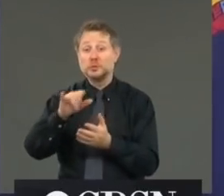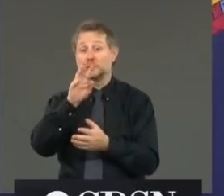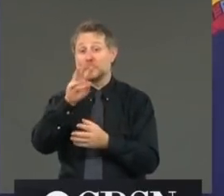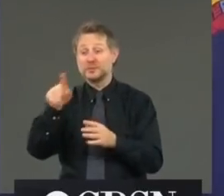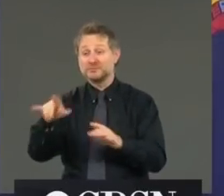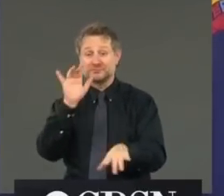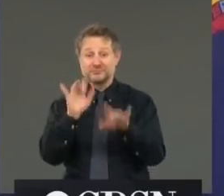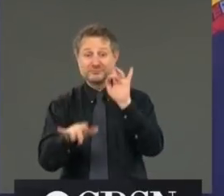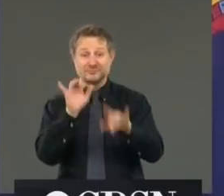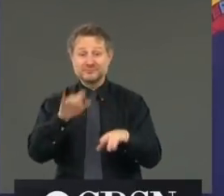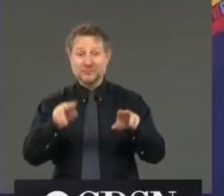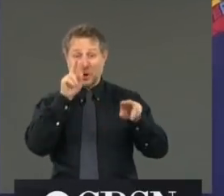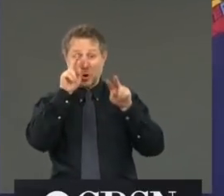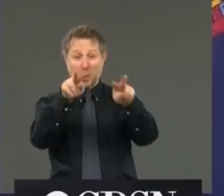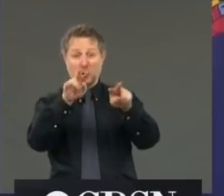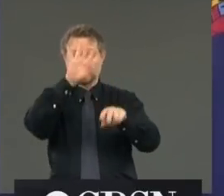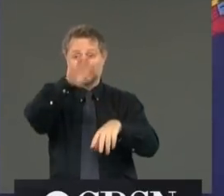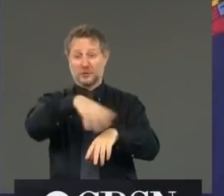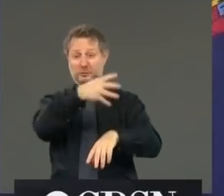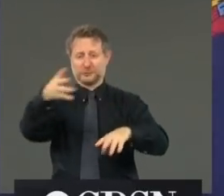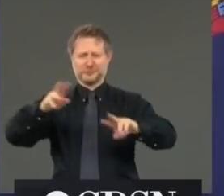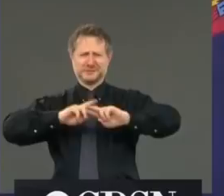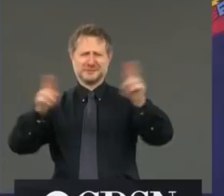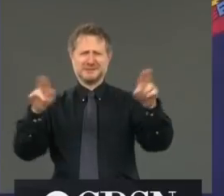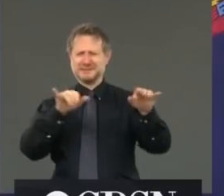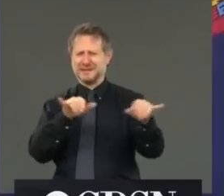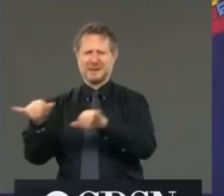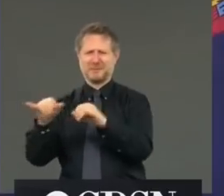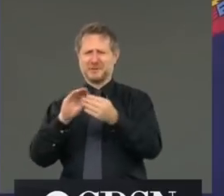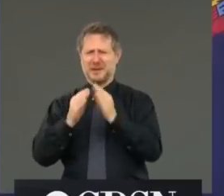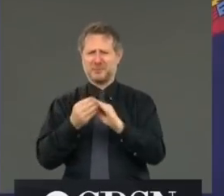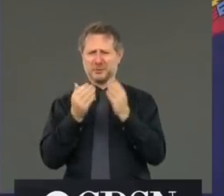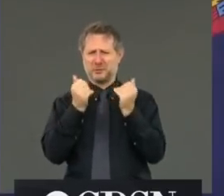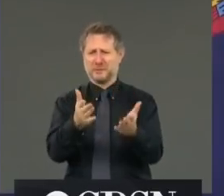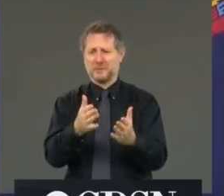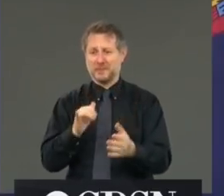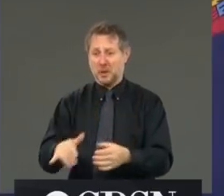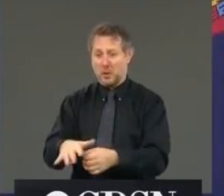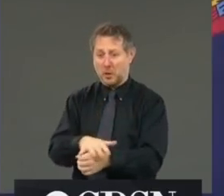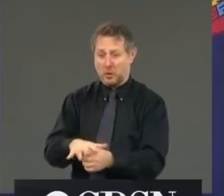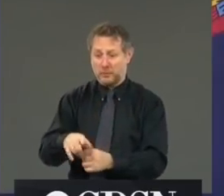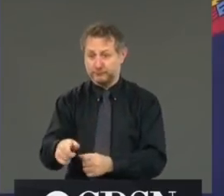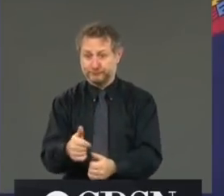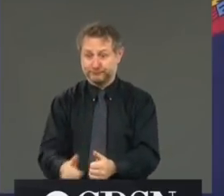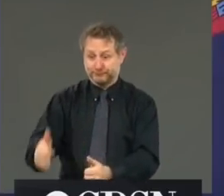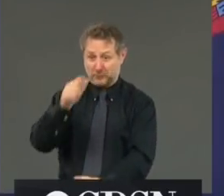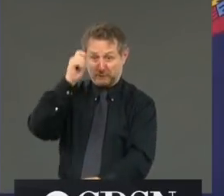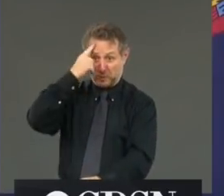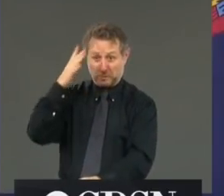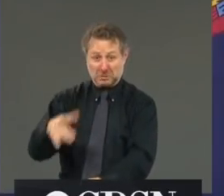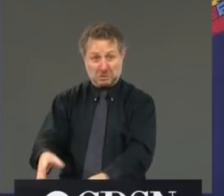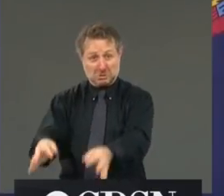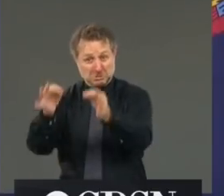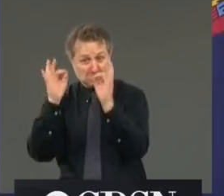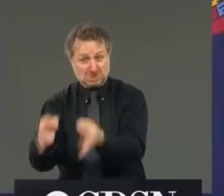TO DAY TRENDS, I DON'T NOTIFY ABOUT THE 200 BUT THE TWO STATES ARE WORKING IN TANDEM. IT IS SIMPLER THAN THAT, RIGHT?